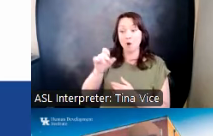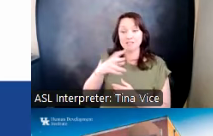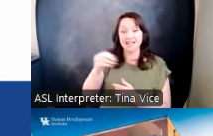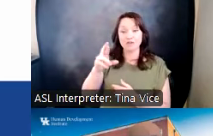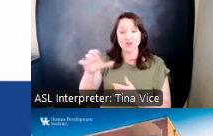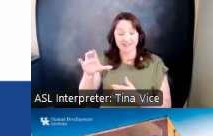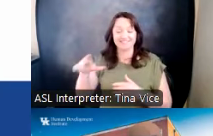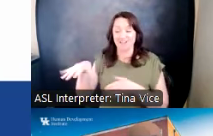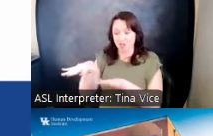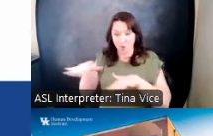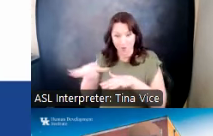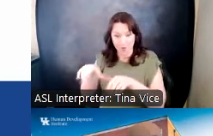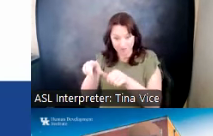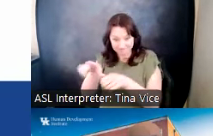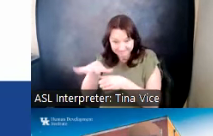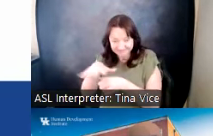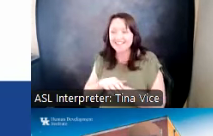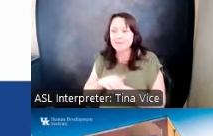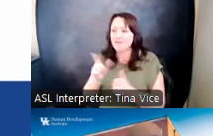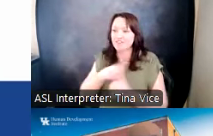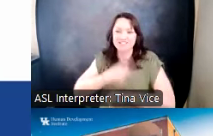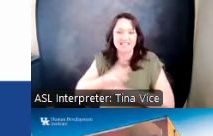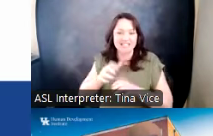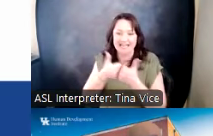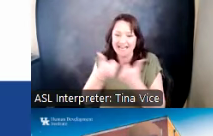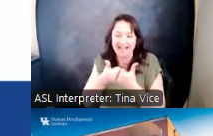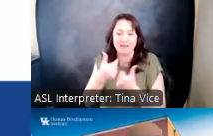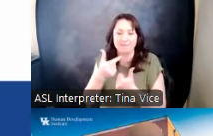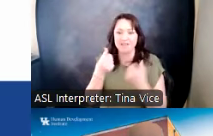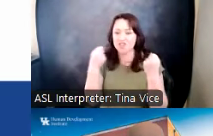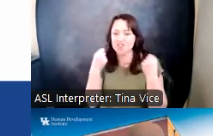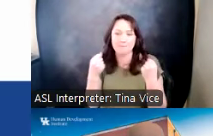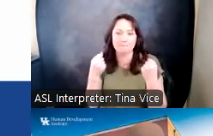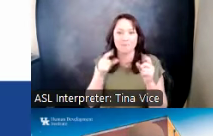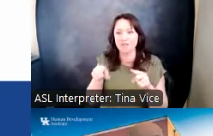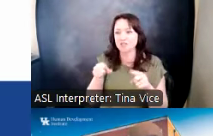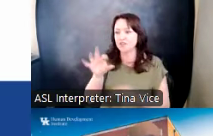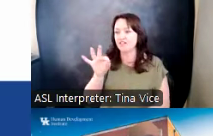my first day they did a game in the gym and then we went to the fitness facility and the instructor said, "Lindsay, you